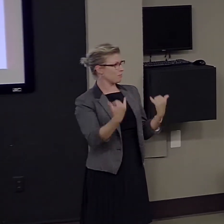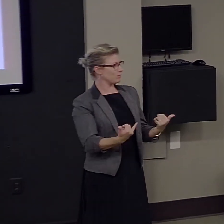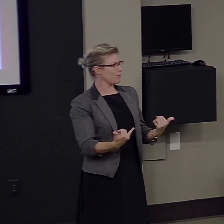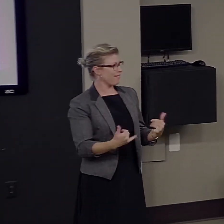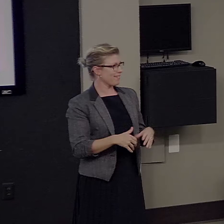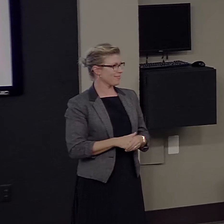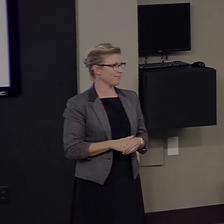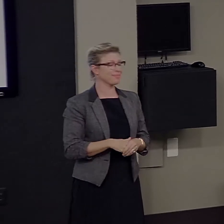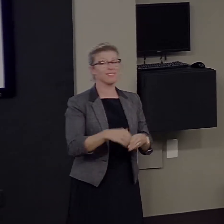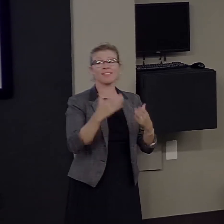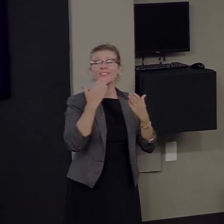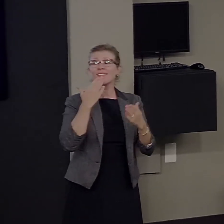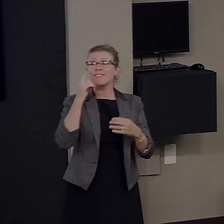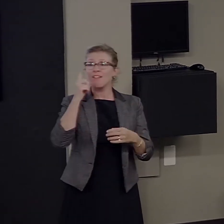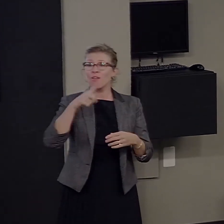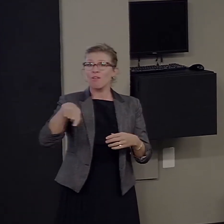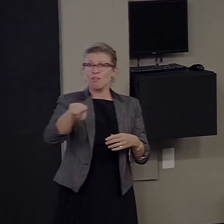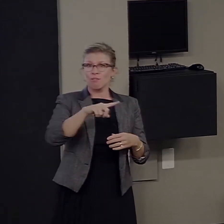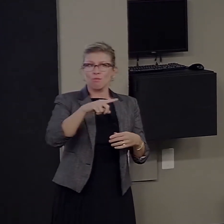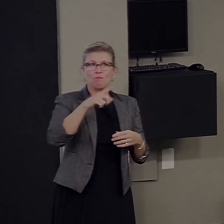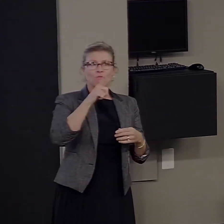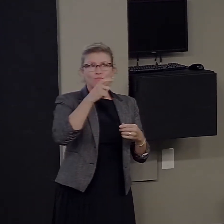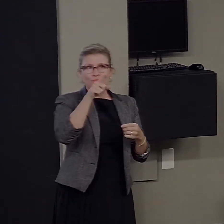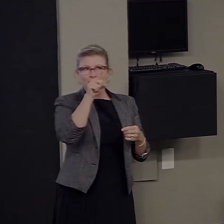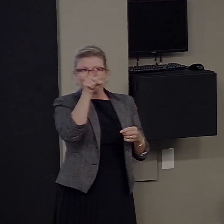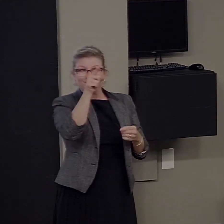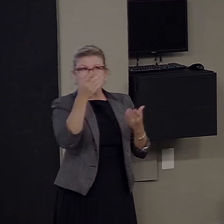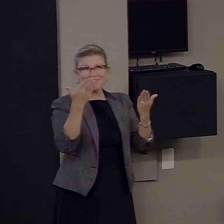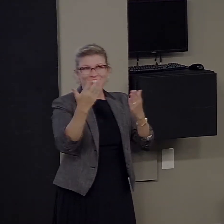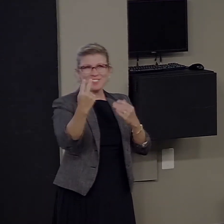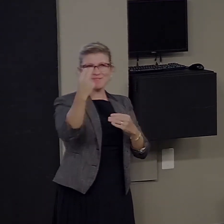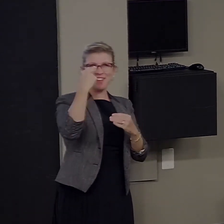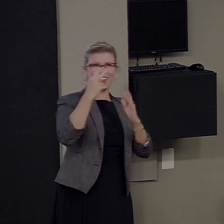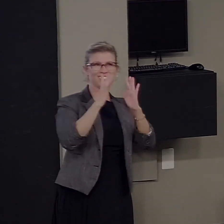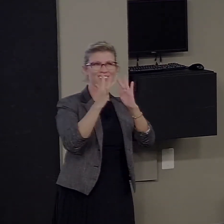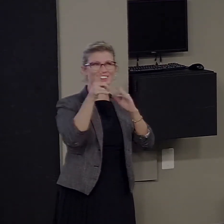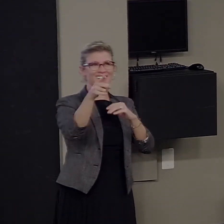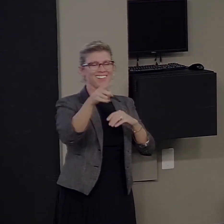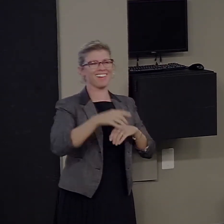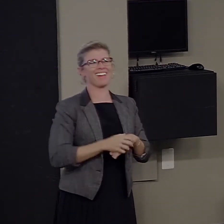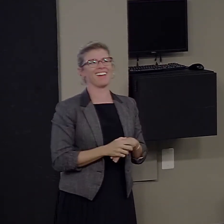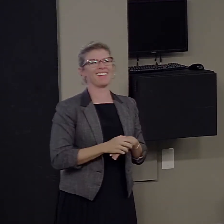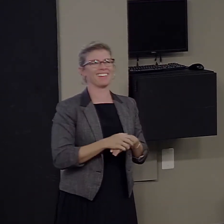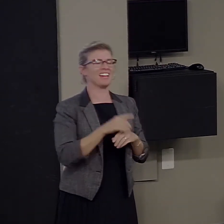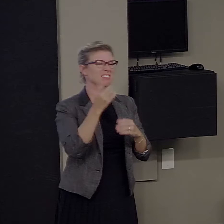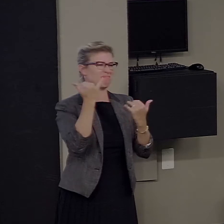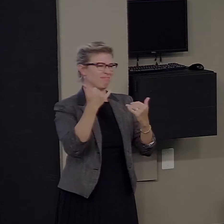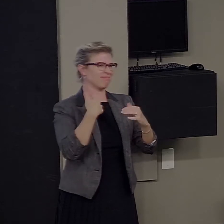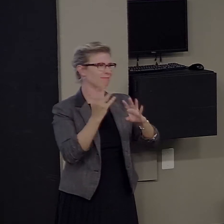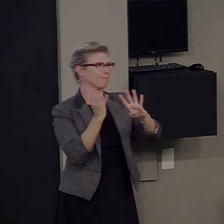Thank you to those of you who are watching via the livestream online, hello.